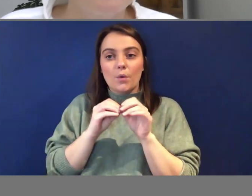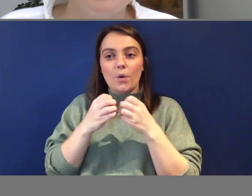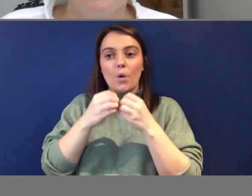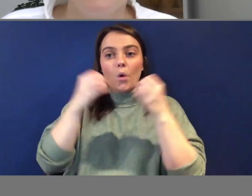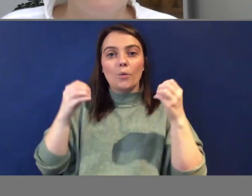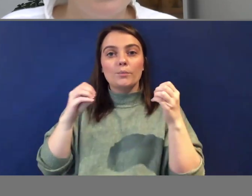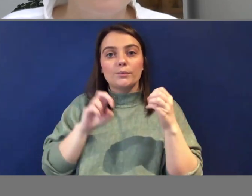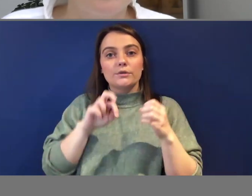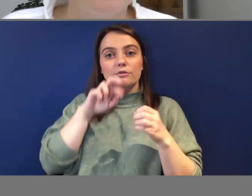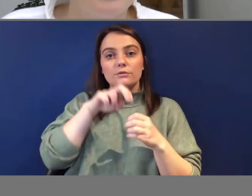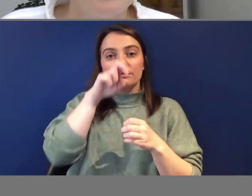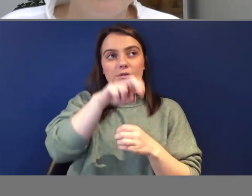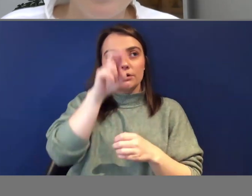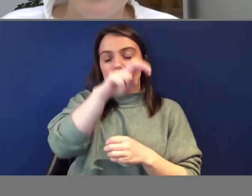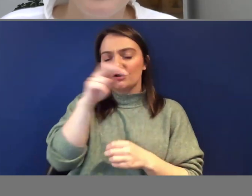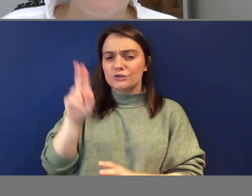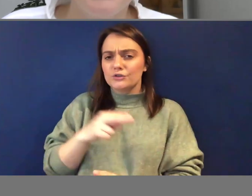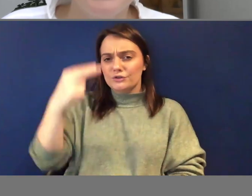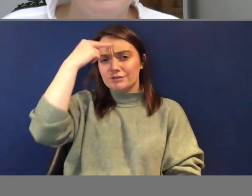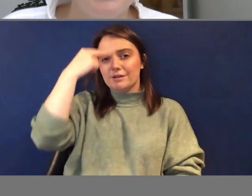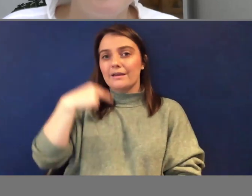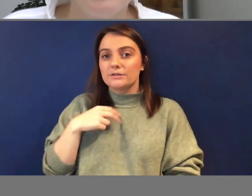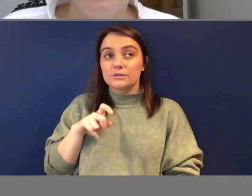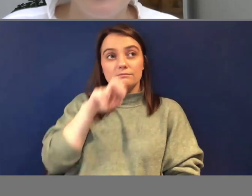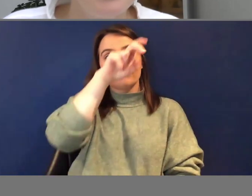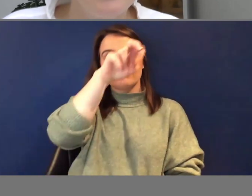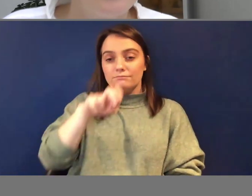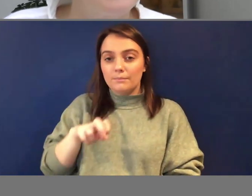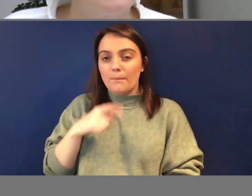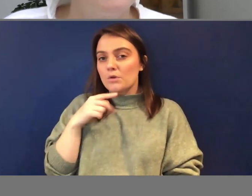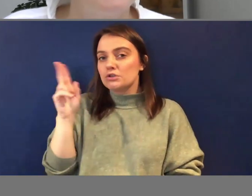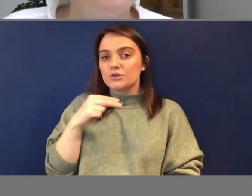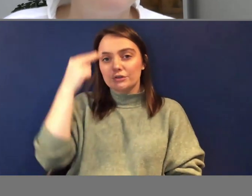compute the stairs at all she was well able to go up and downstairs but she couldn't understand